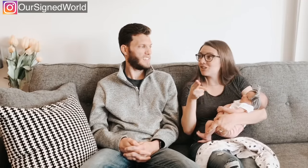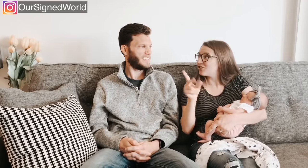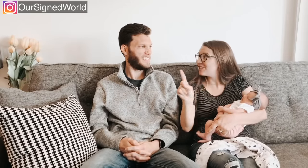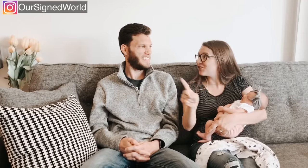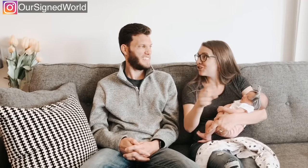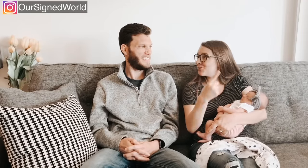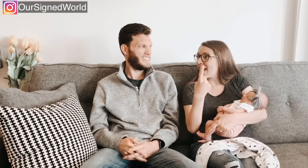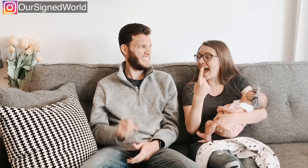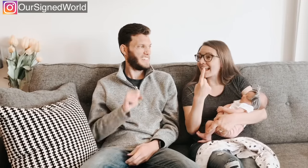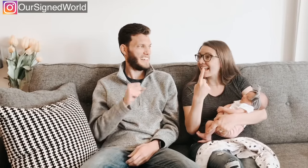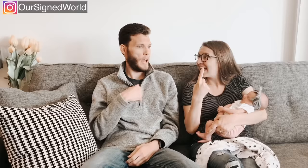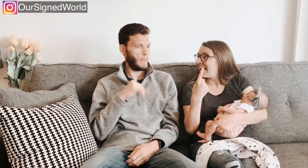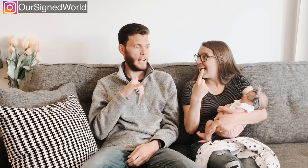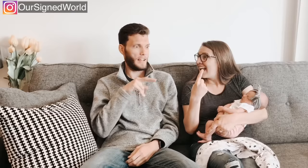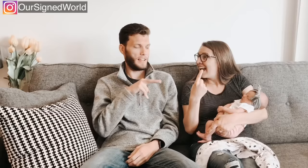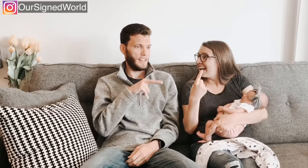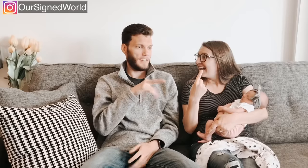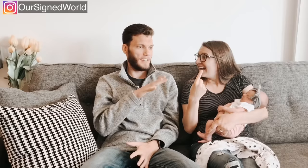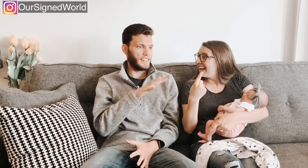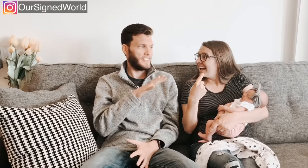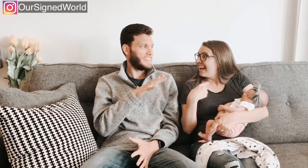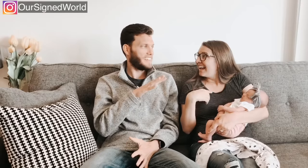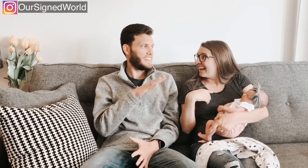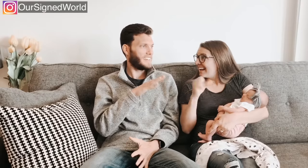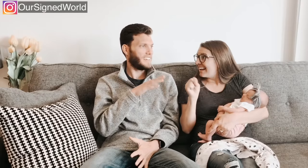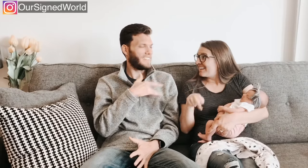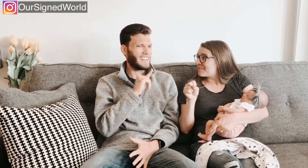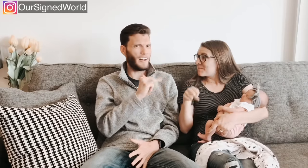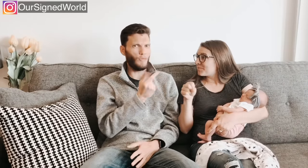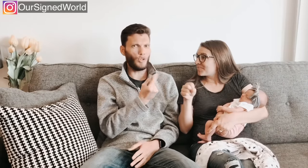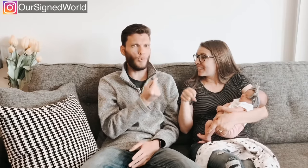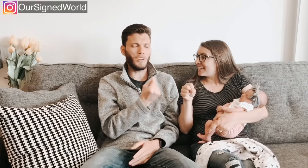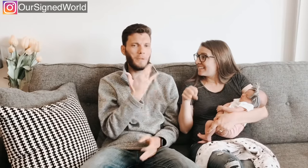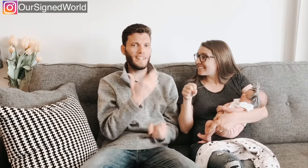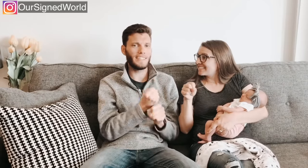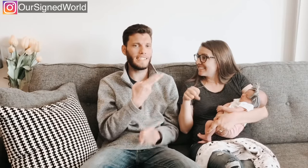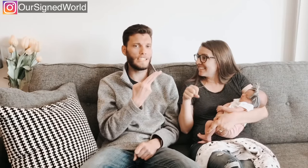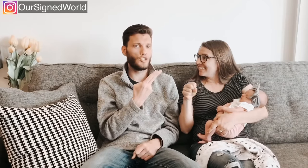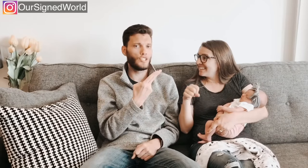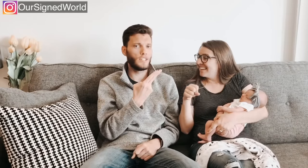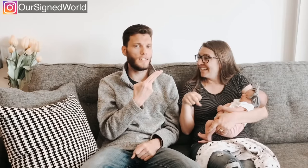and turns back.... Z: I'm looking, thinking, WHAT ARE YOU DOING?